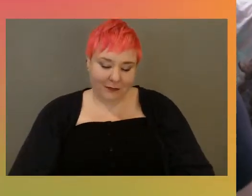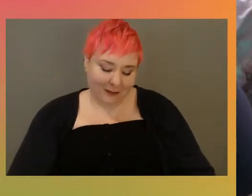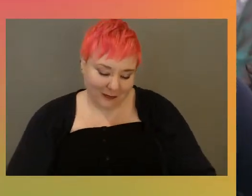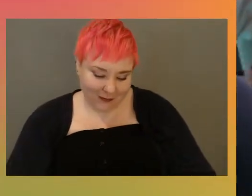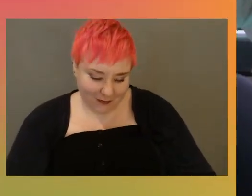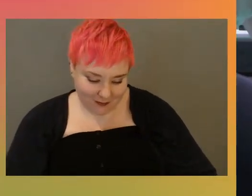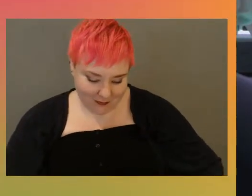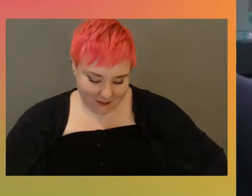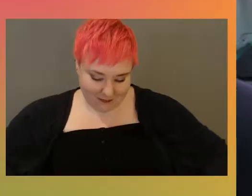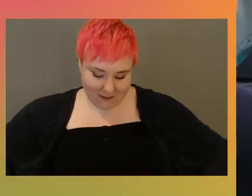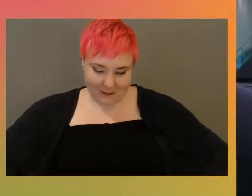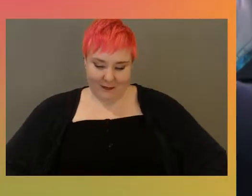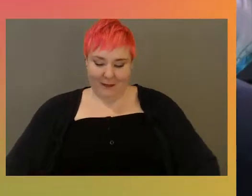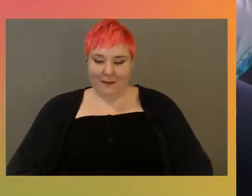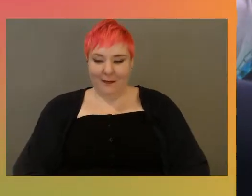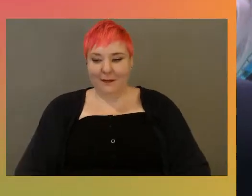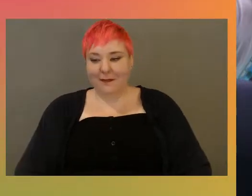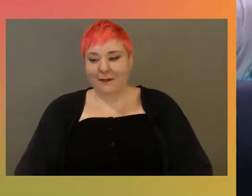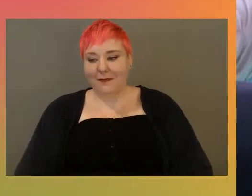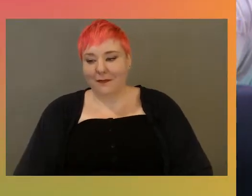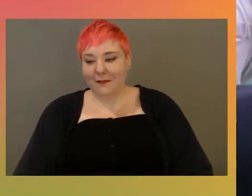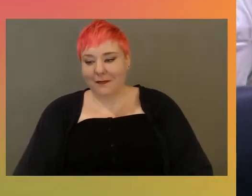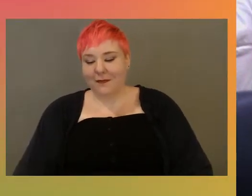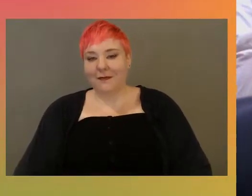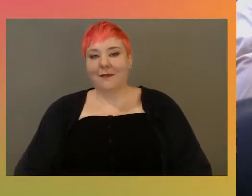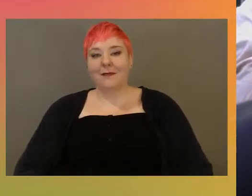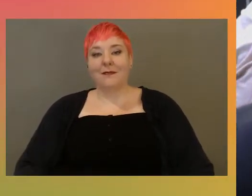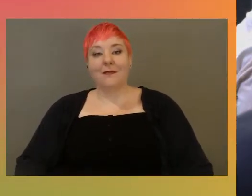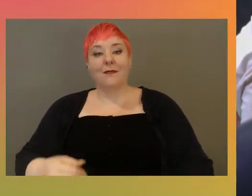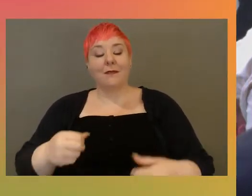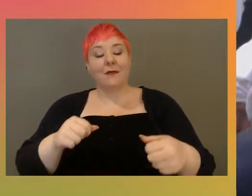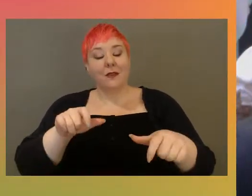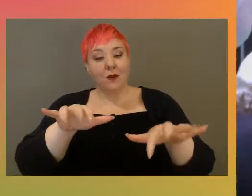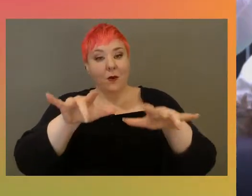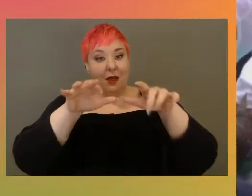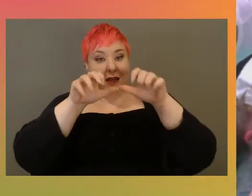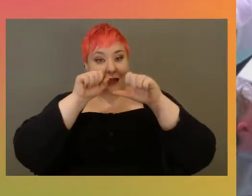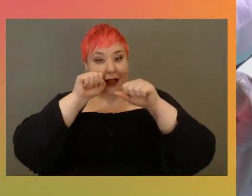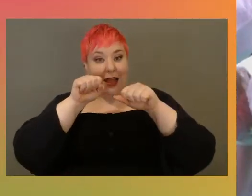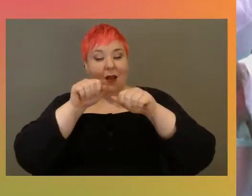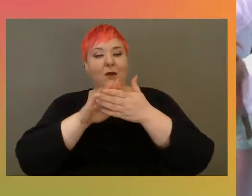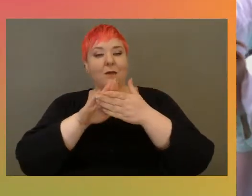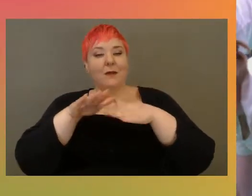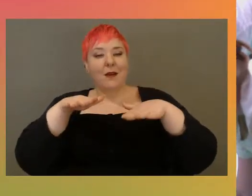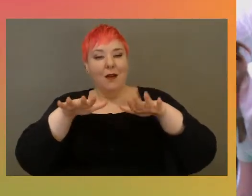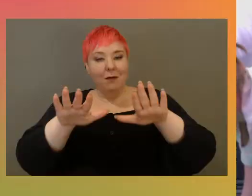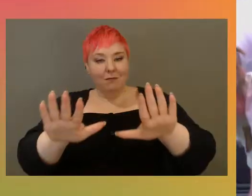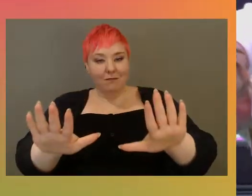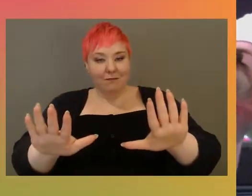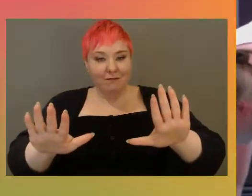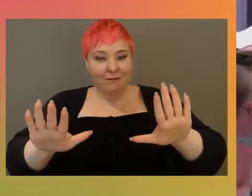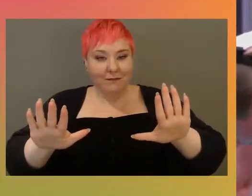COME BACK ONTO YOUR HANDS AND